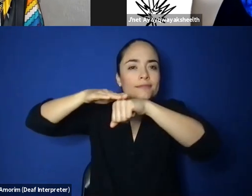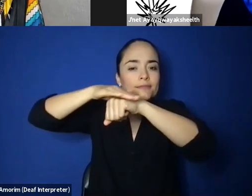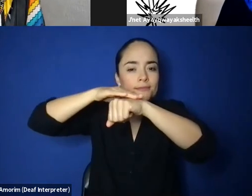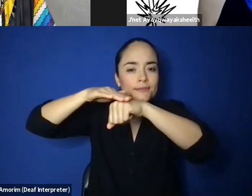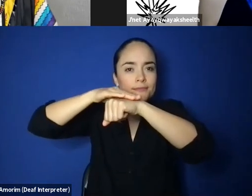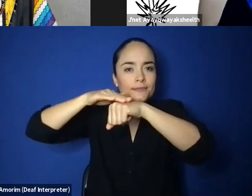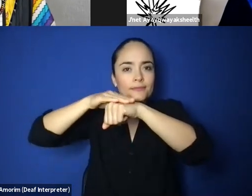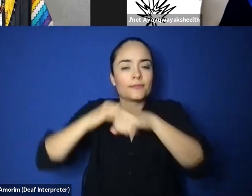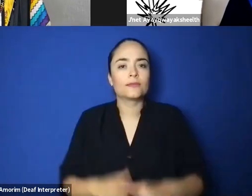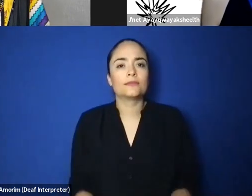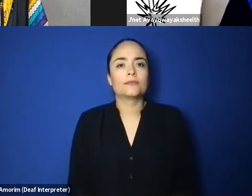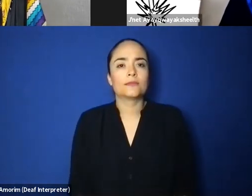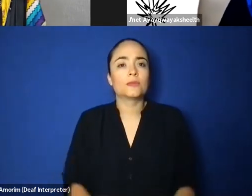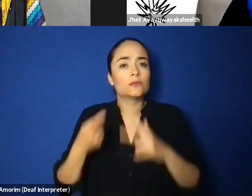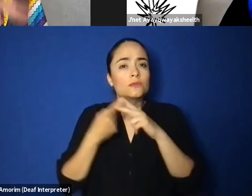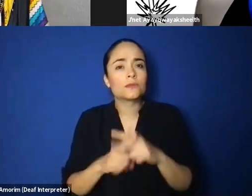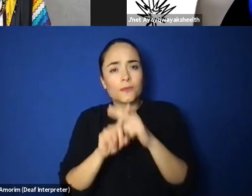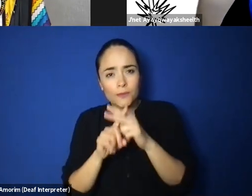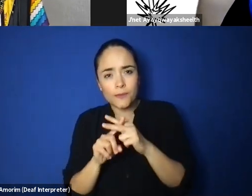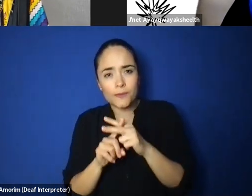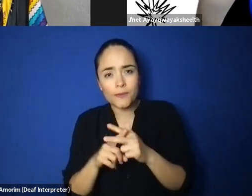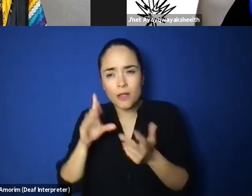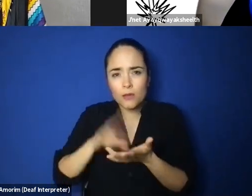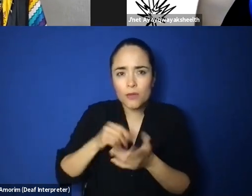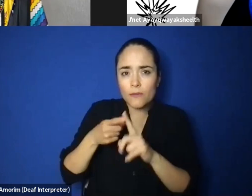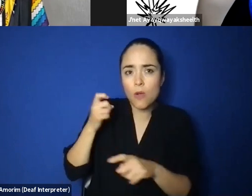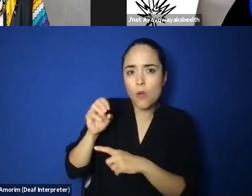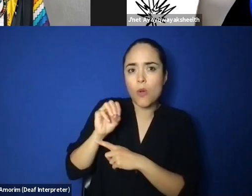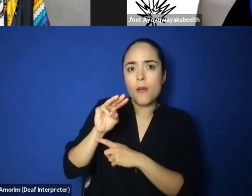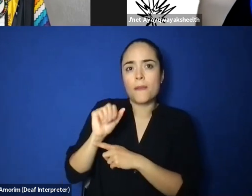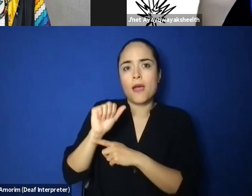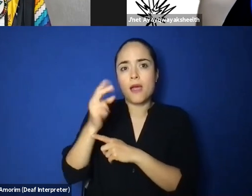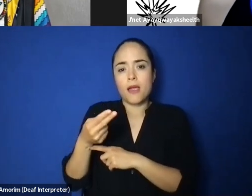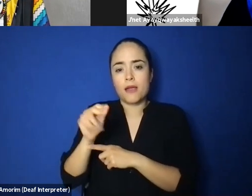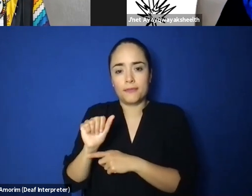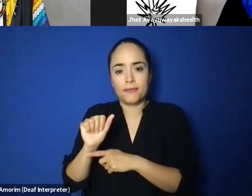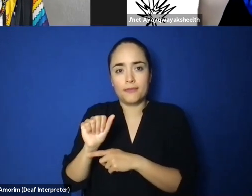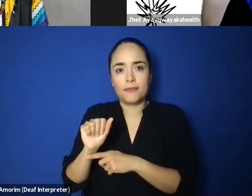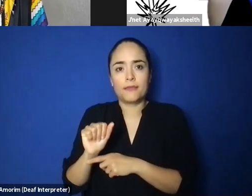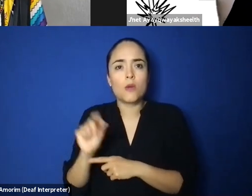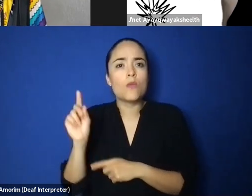I was taught it's the Omaha Nation out west, and then they shared it with other Indigenous People. So